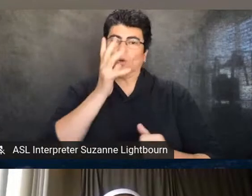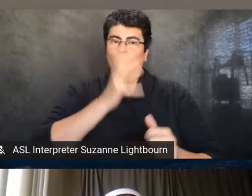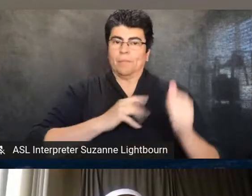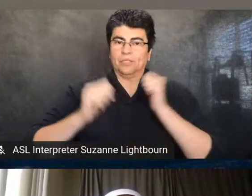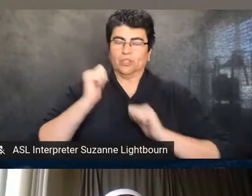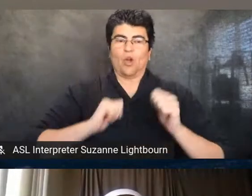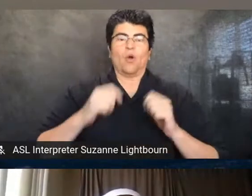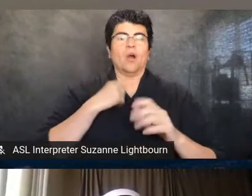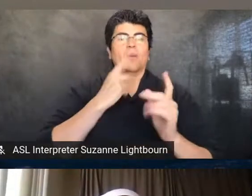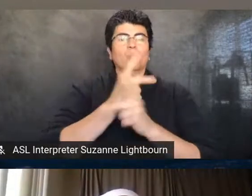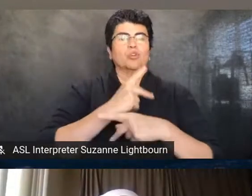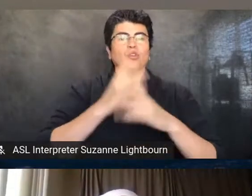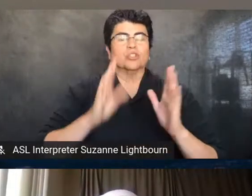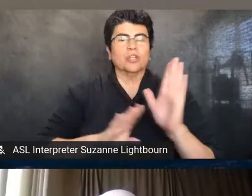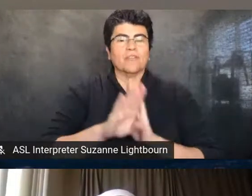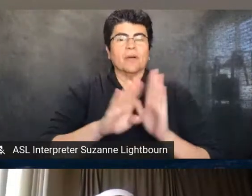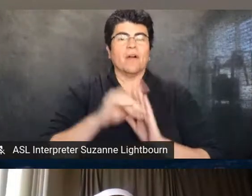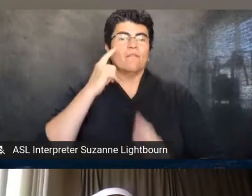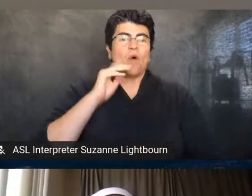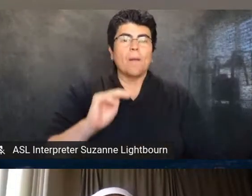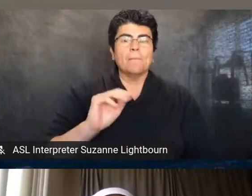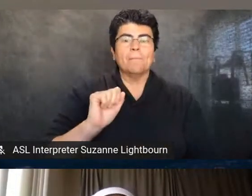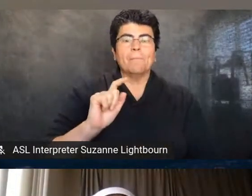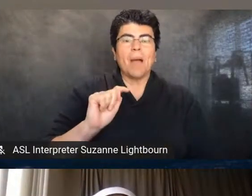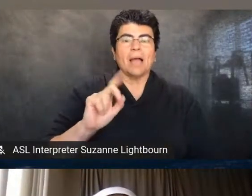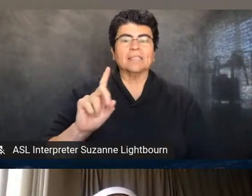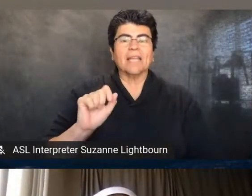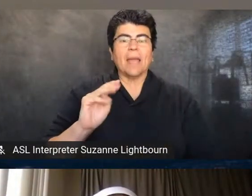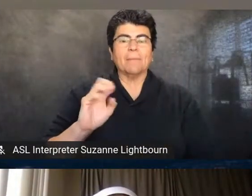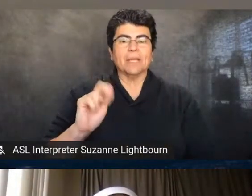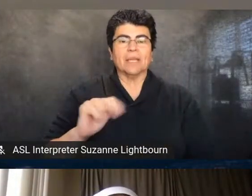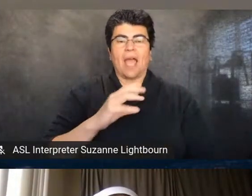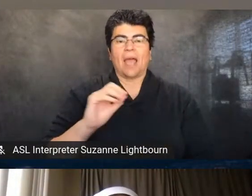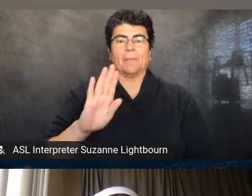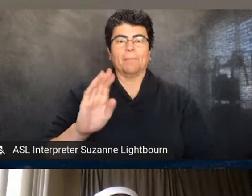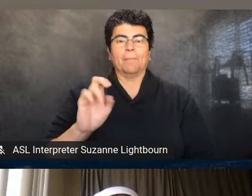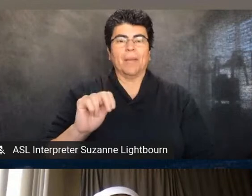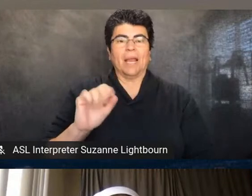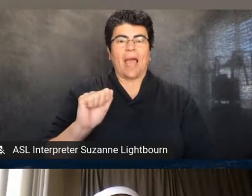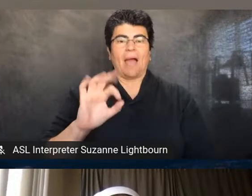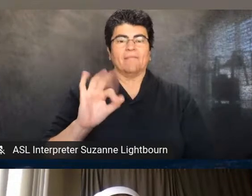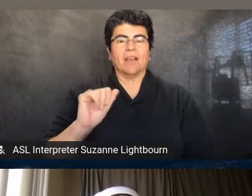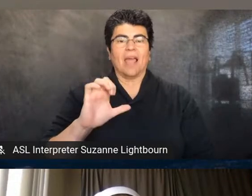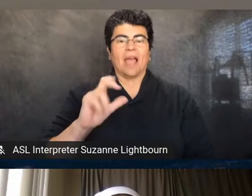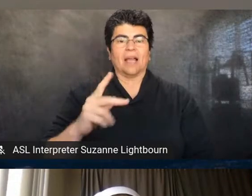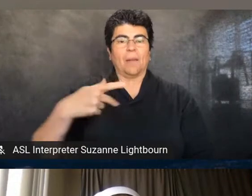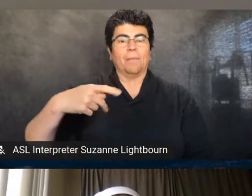and development executive in acting in Ben Affleck's Pearl Street Films. She served as a Peace Corps volunteer